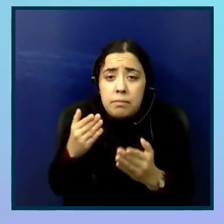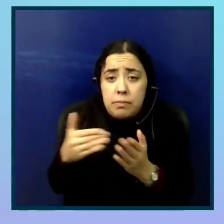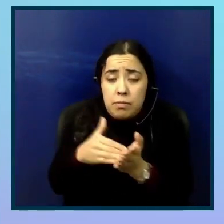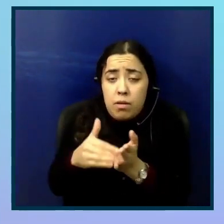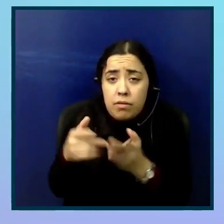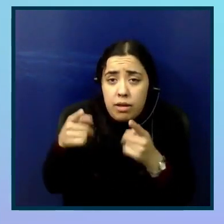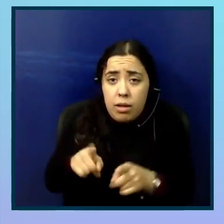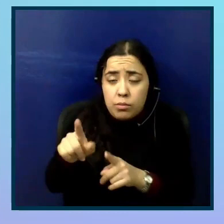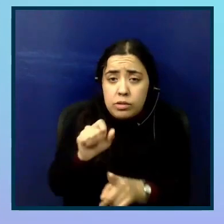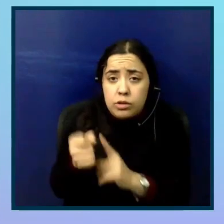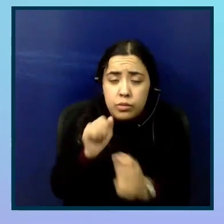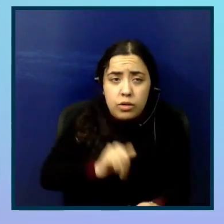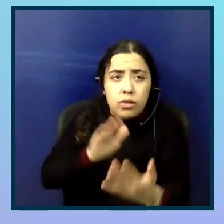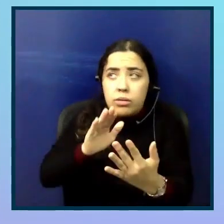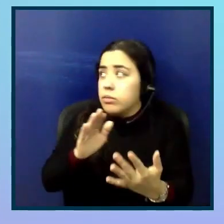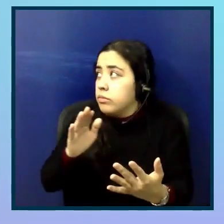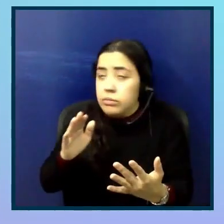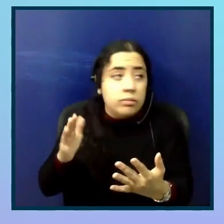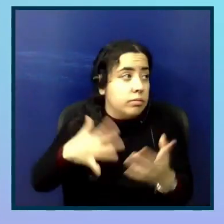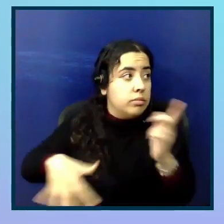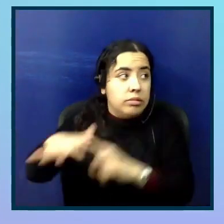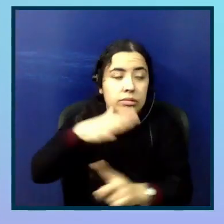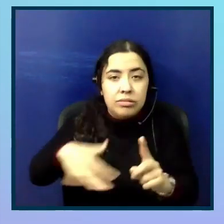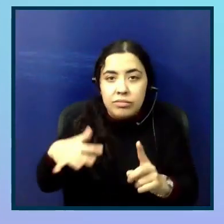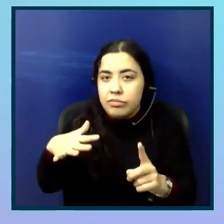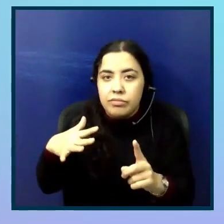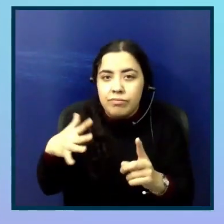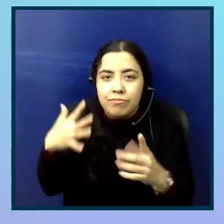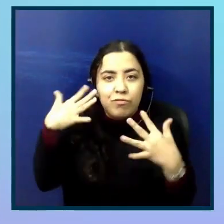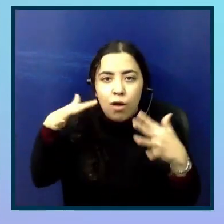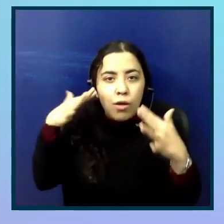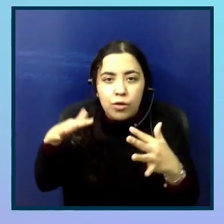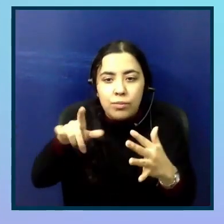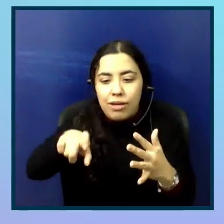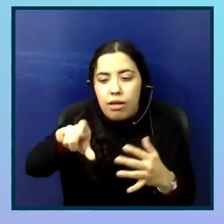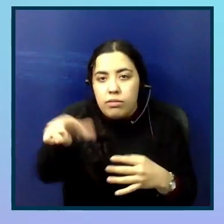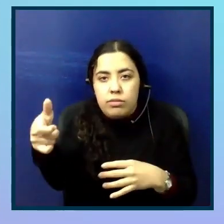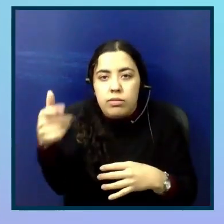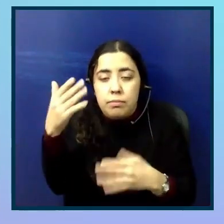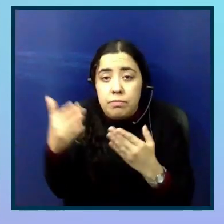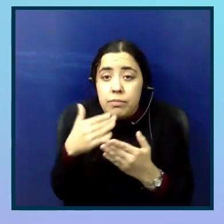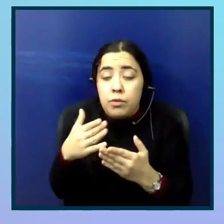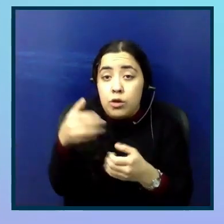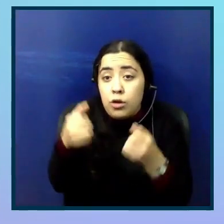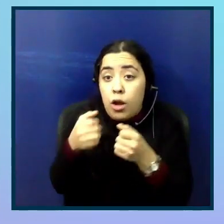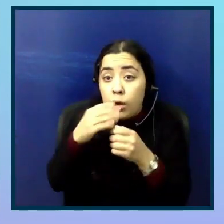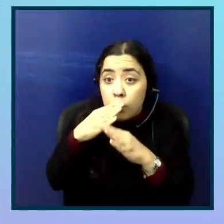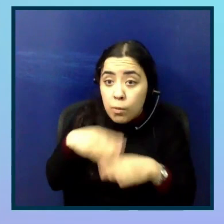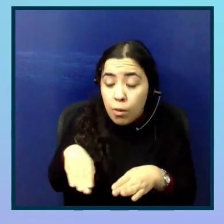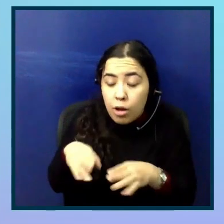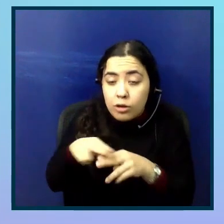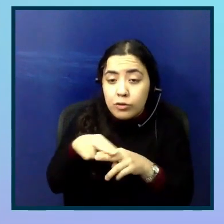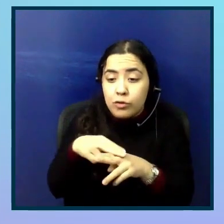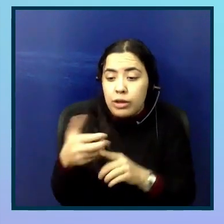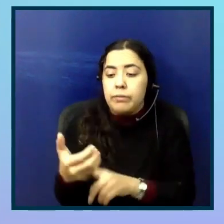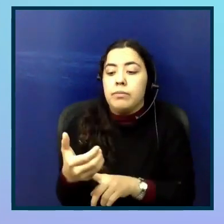you can't turn on the volume either because, I don't know, you're in the quiet car of a train and your AirPods died.